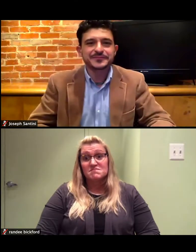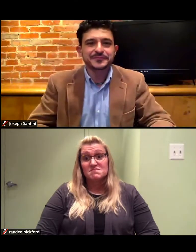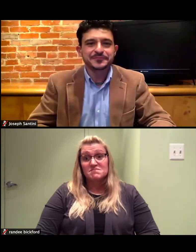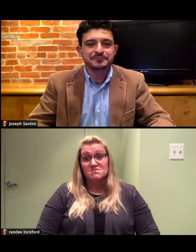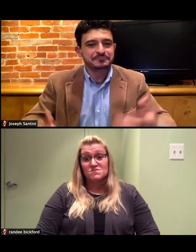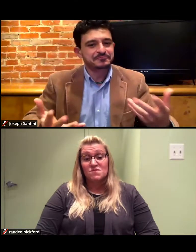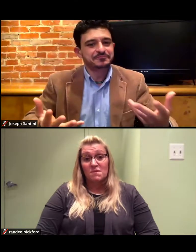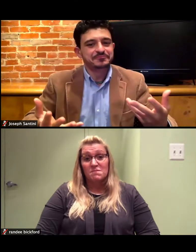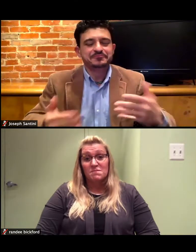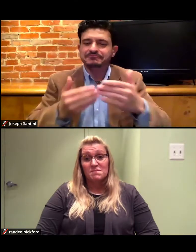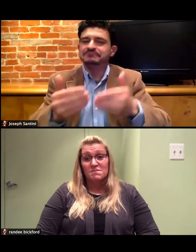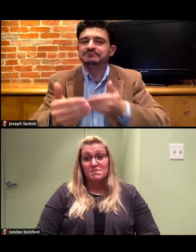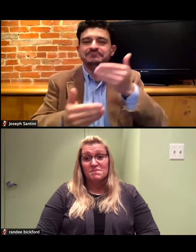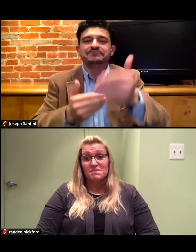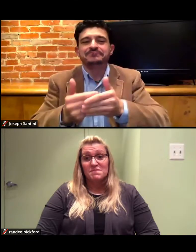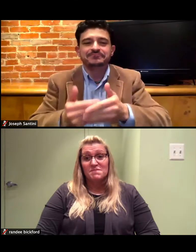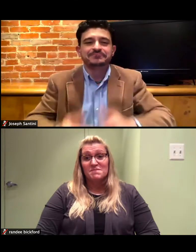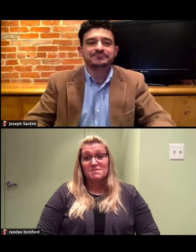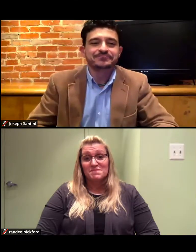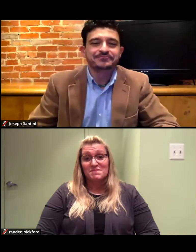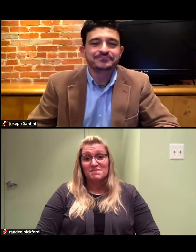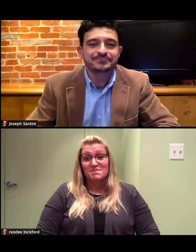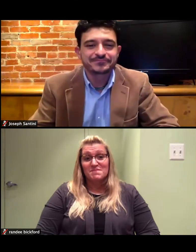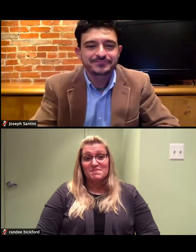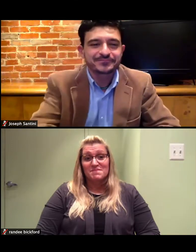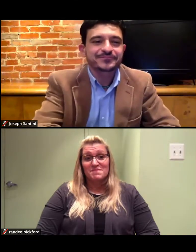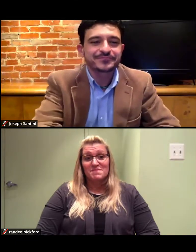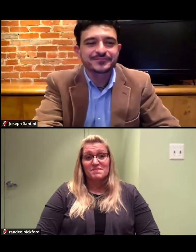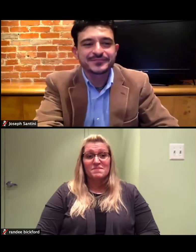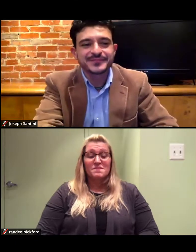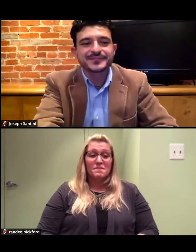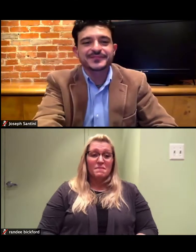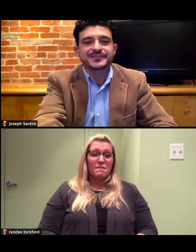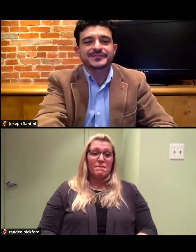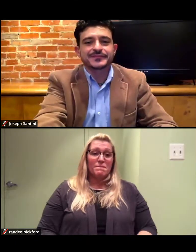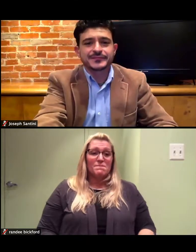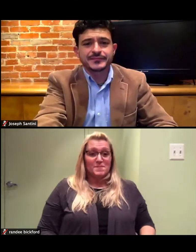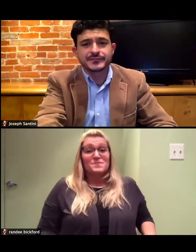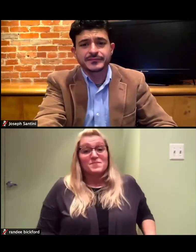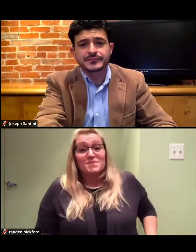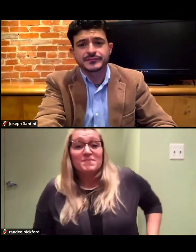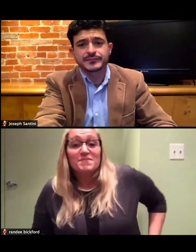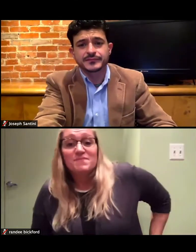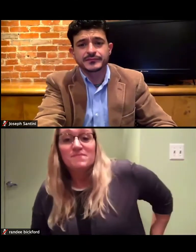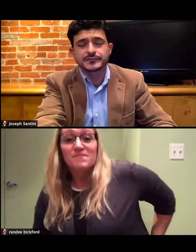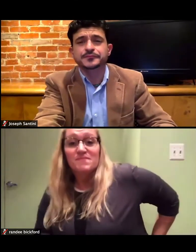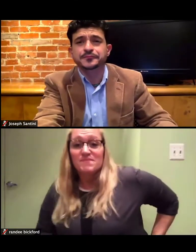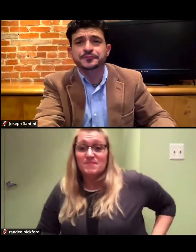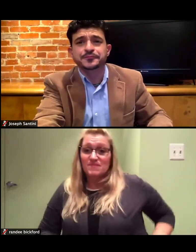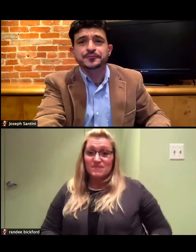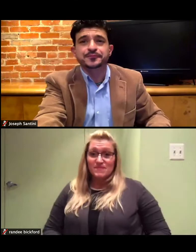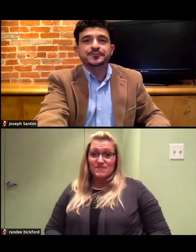in education of financial literacy in the field in within the school system.